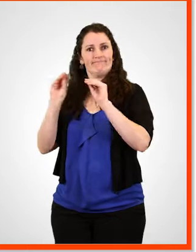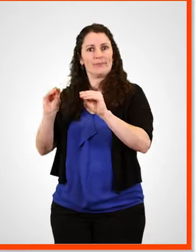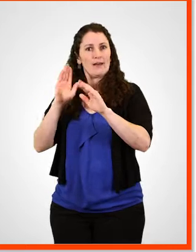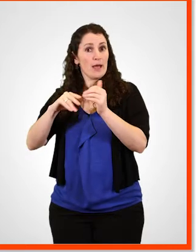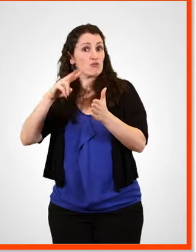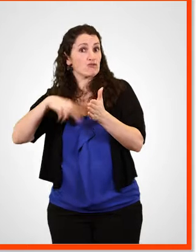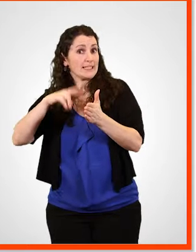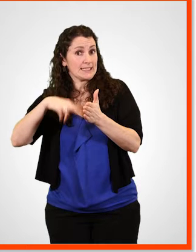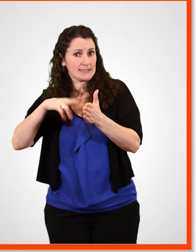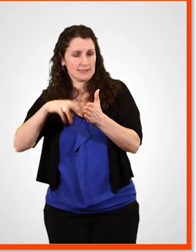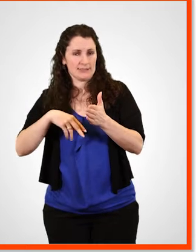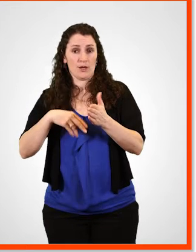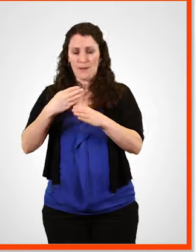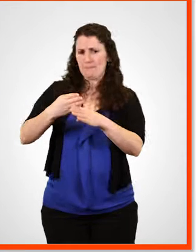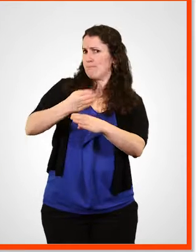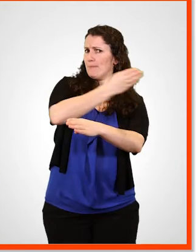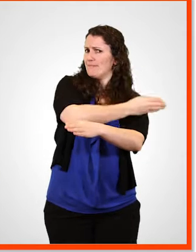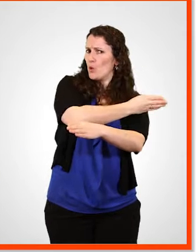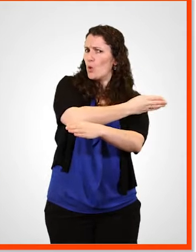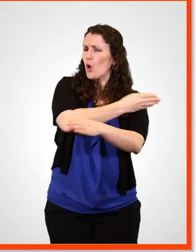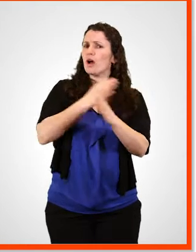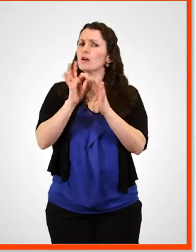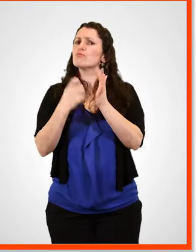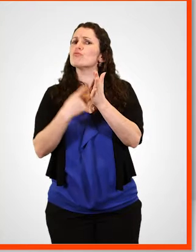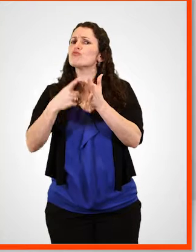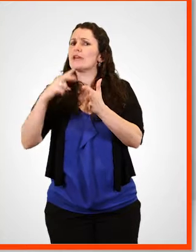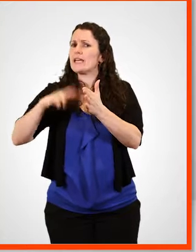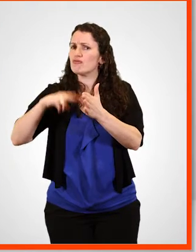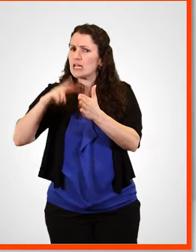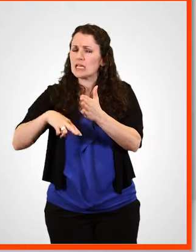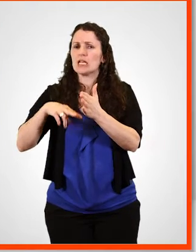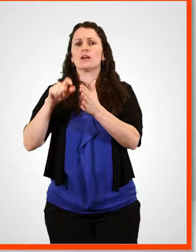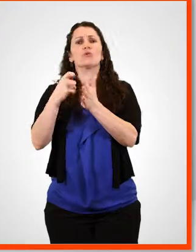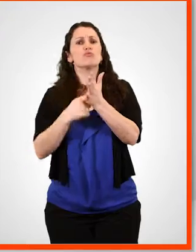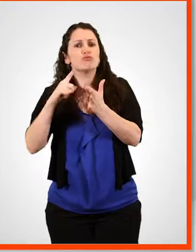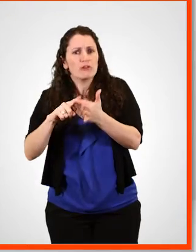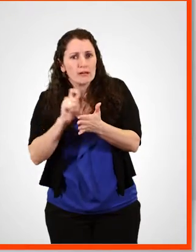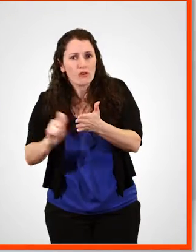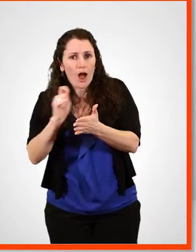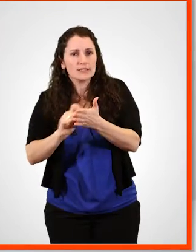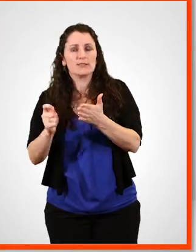So in our stages prior to that, those pre-reading stages, the pre-writing stages, we weren't really looking at